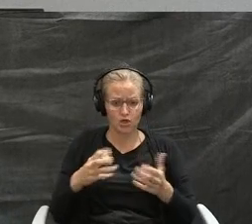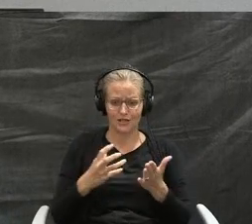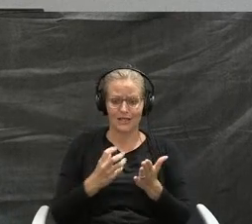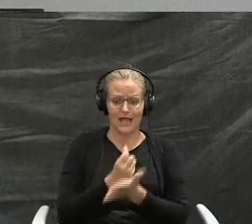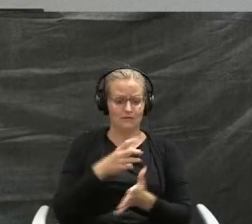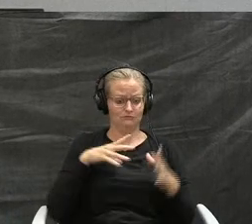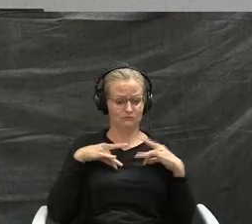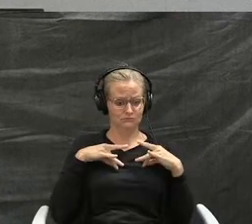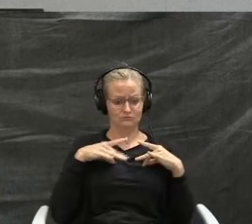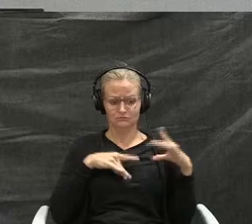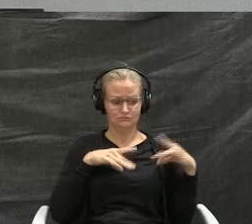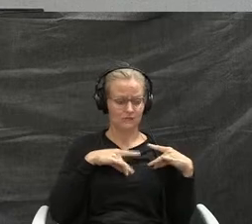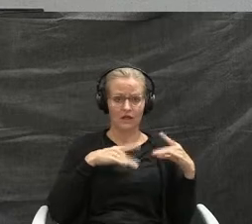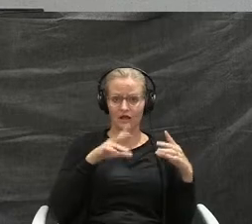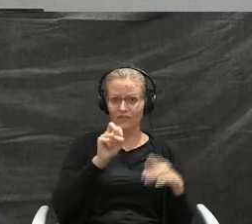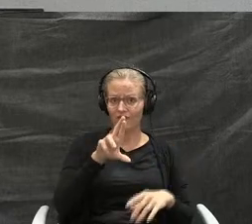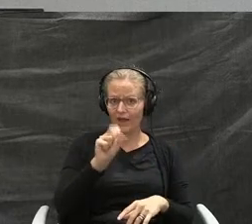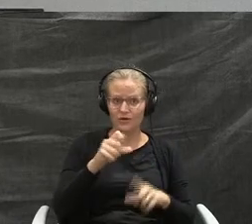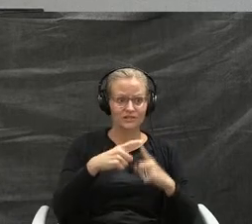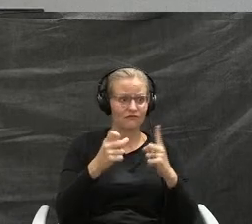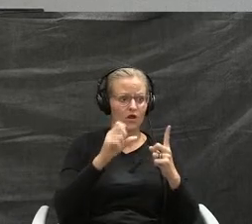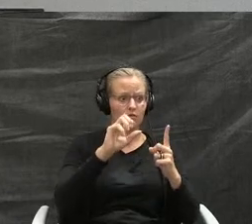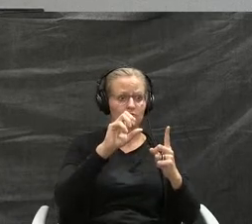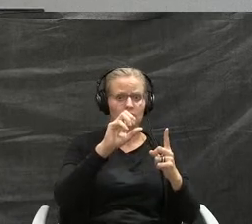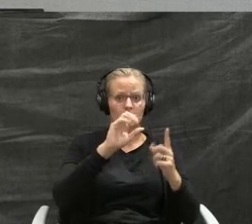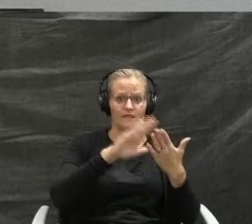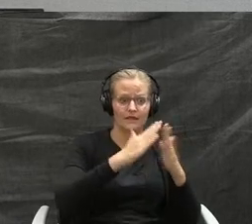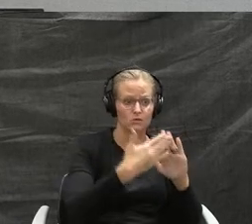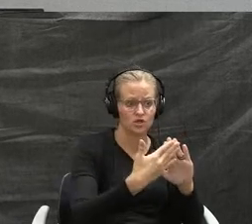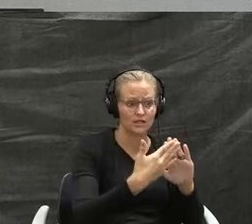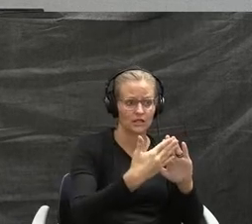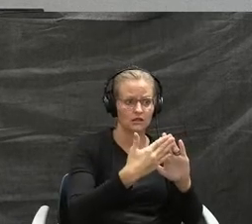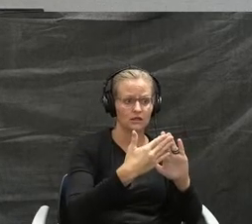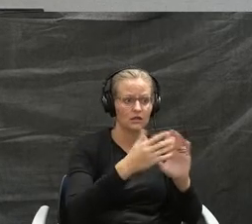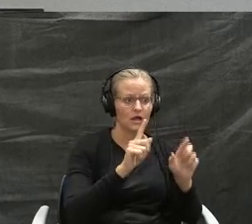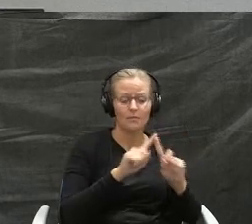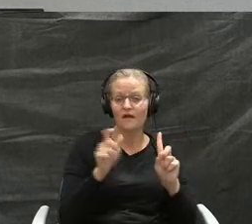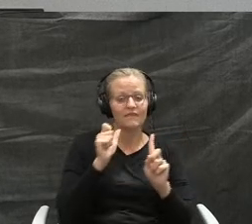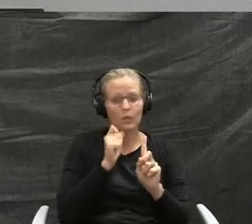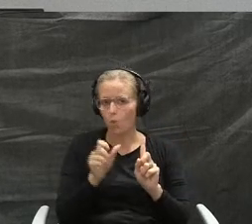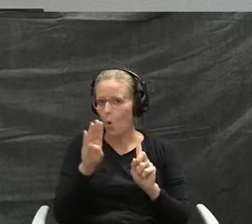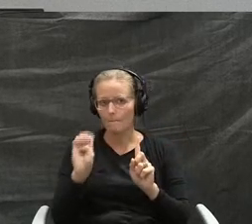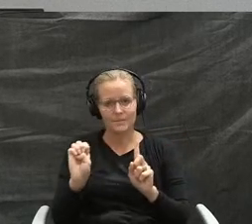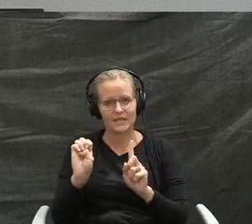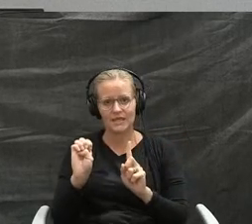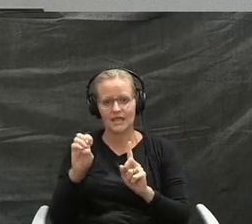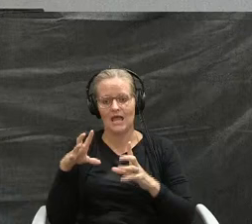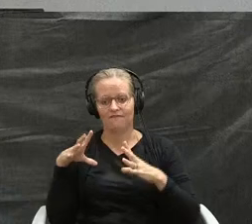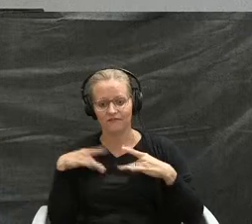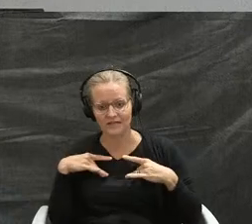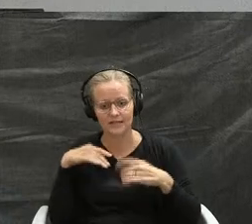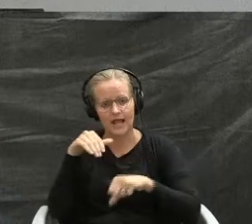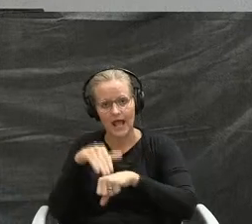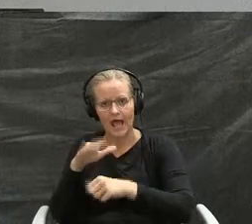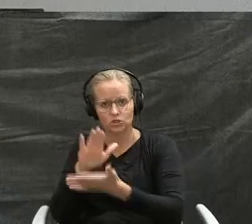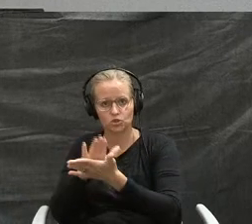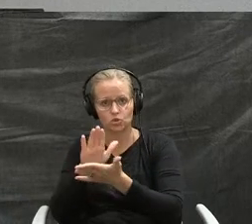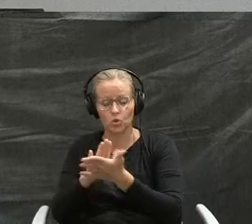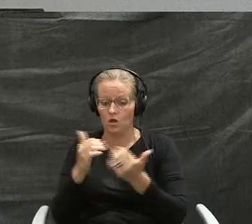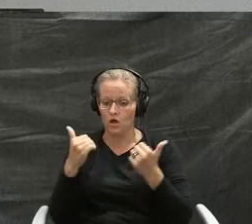socialization. But they should not be infected at school, will not only have strong measures in place, but we will enforce them.